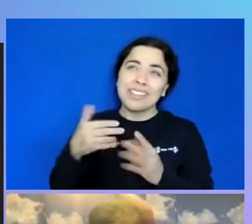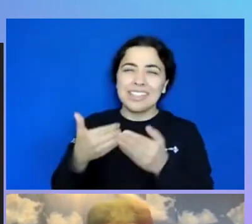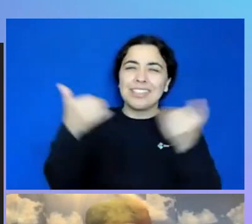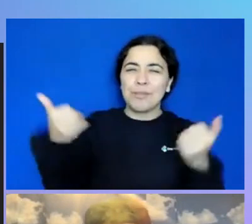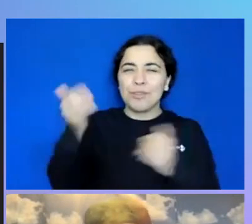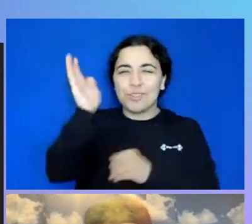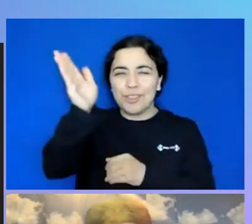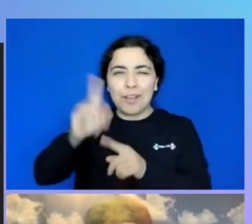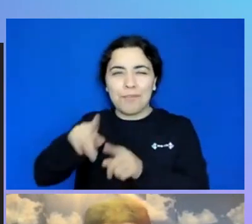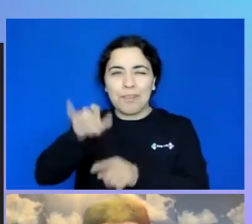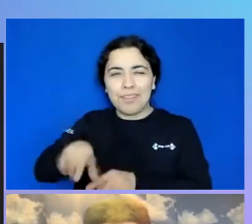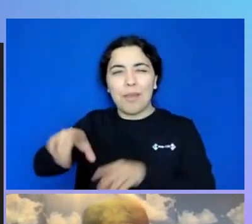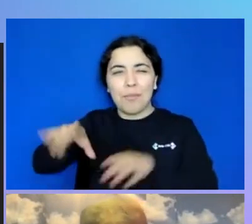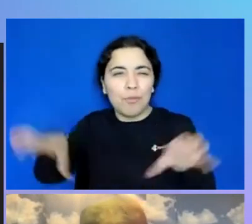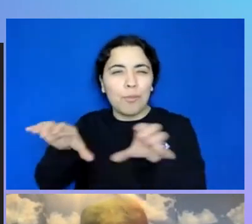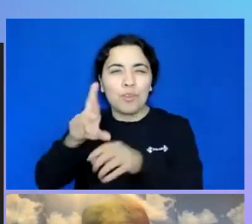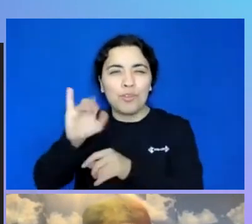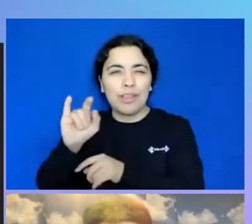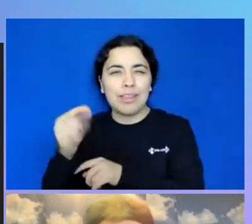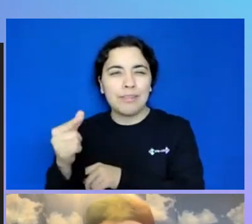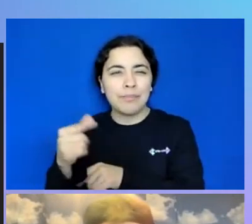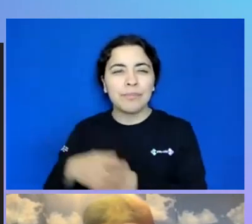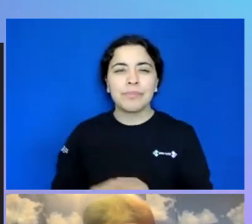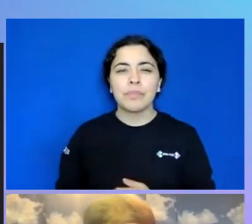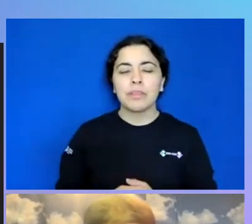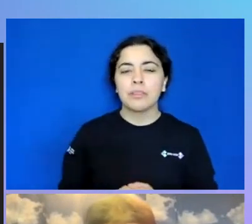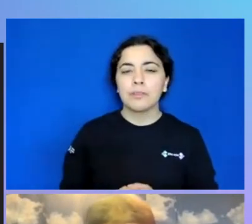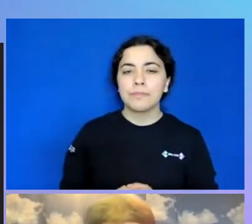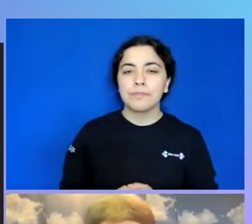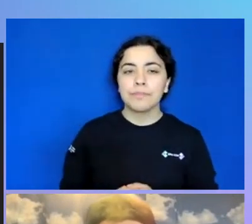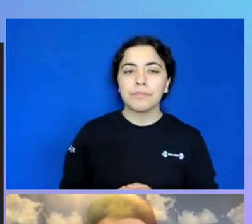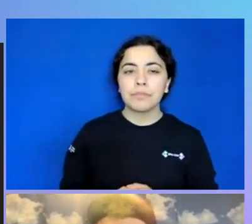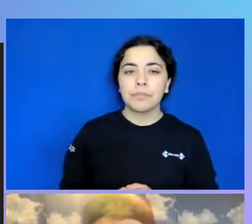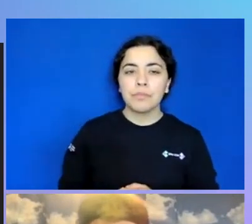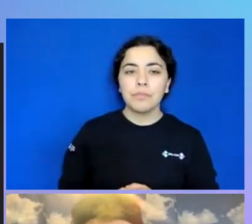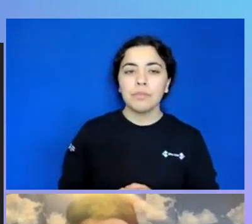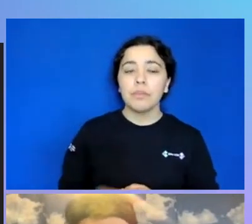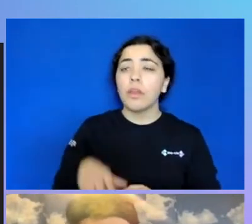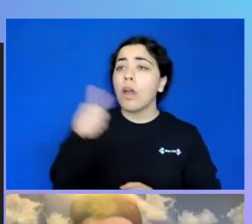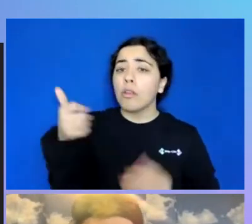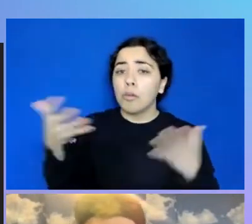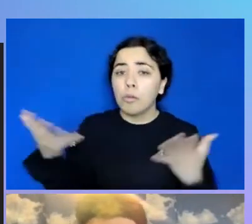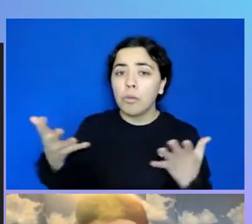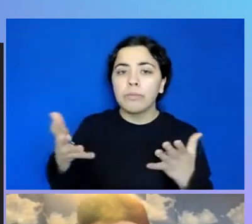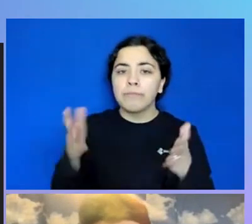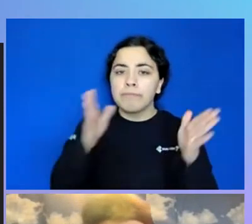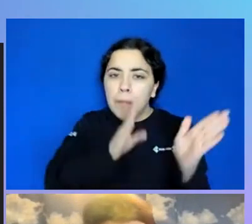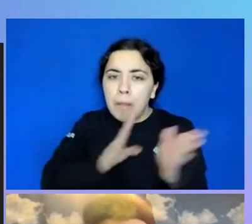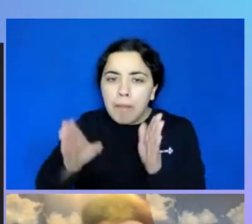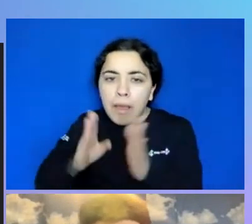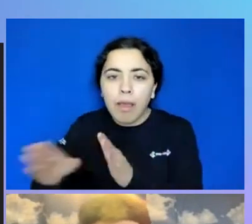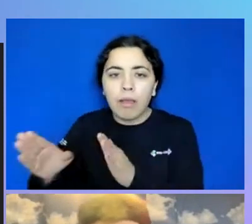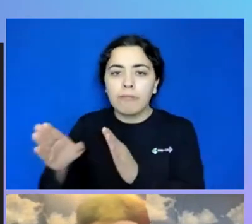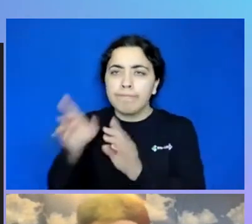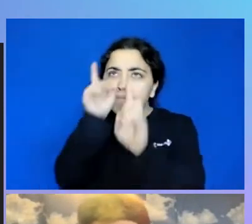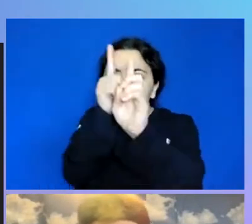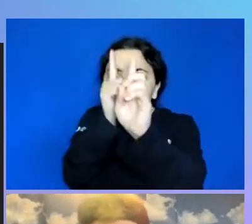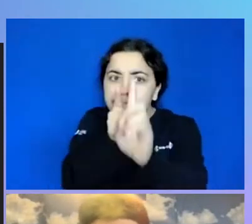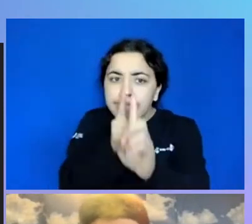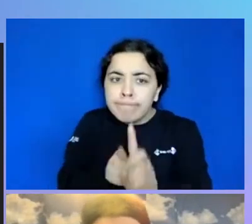action, set objectives, and develop a plan with manageable steps in a way to monitor your